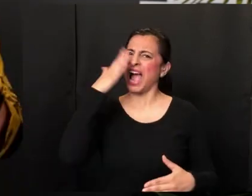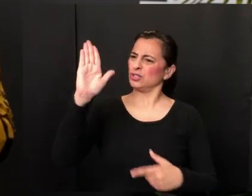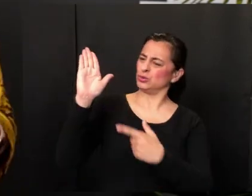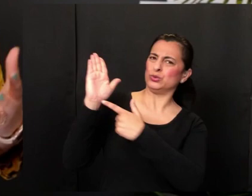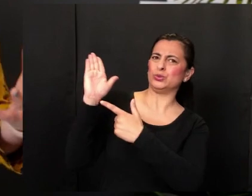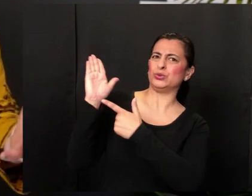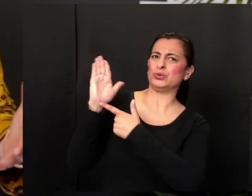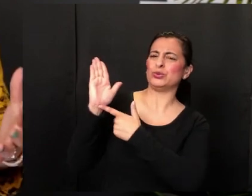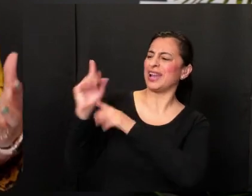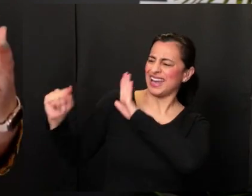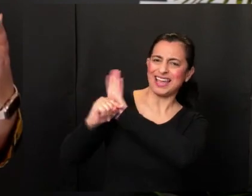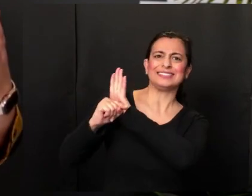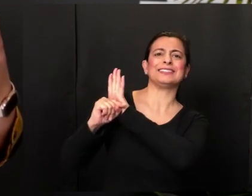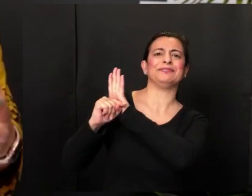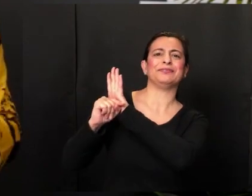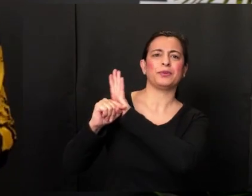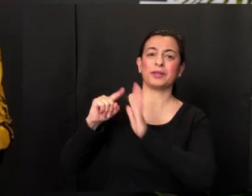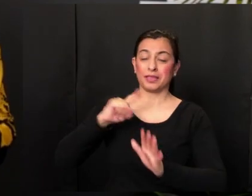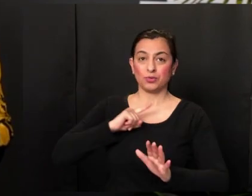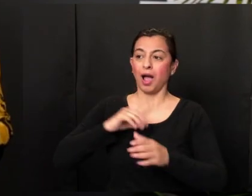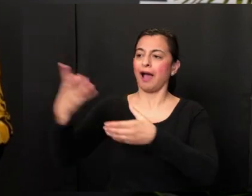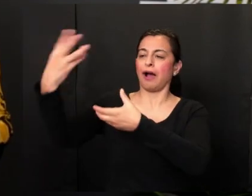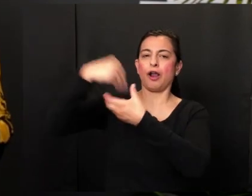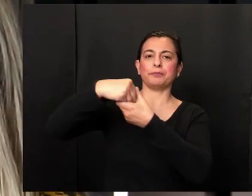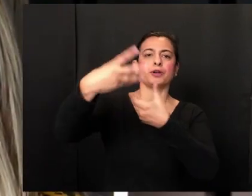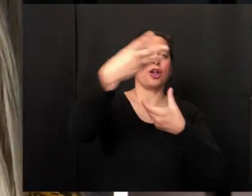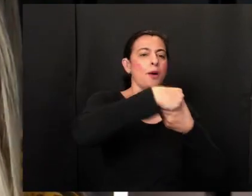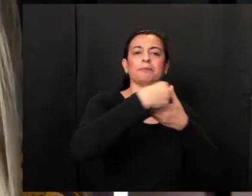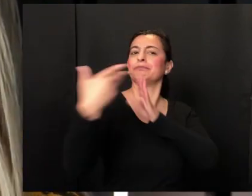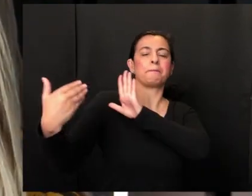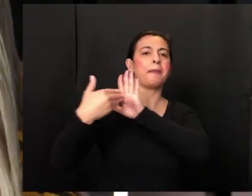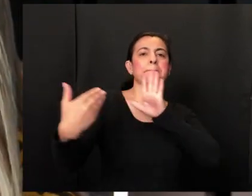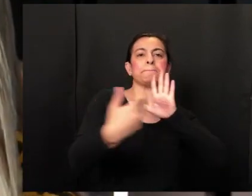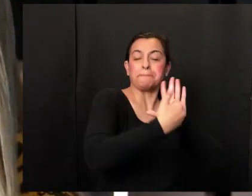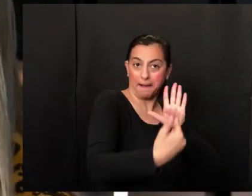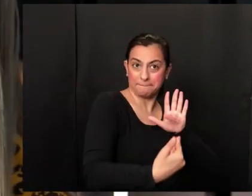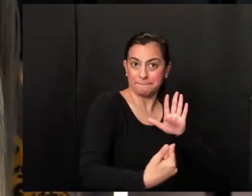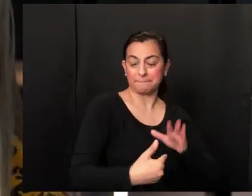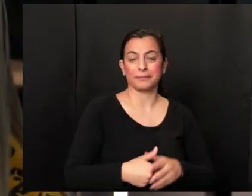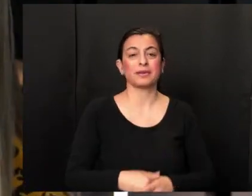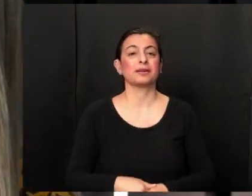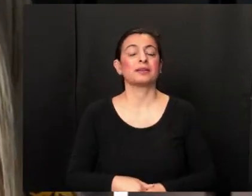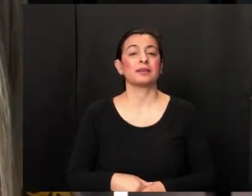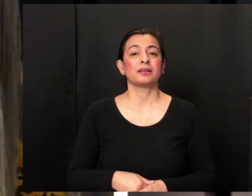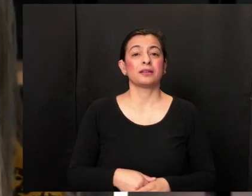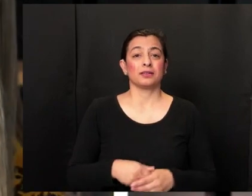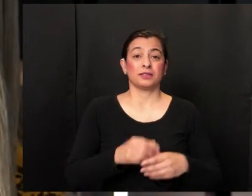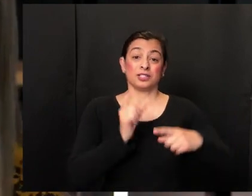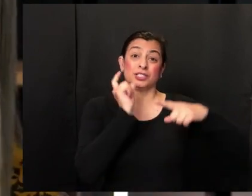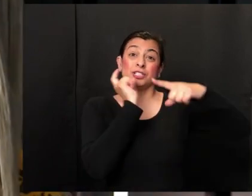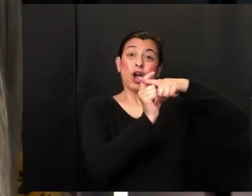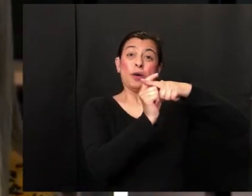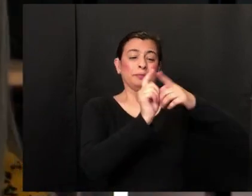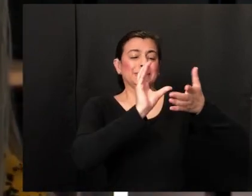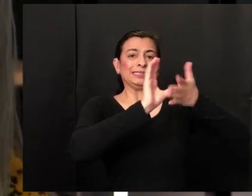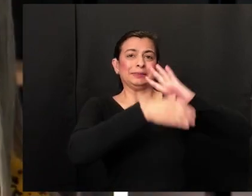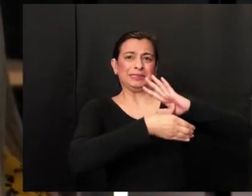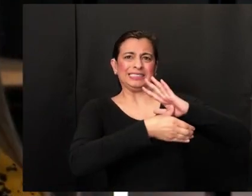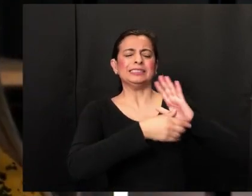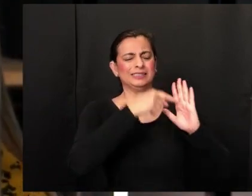from being included into society. The term ‘disabled’ carries such a deep rooted stigmatization.